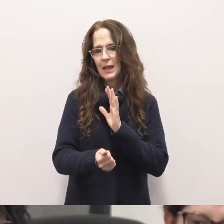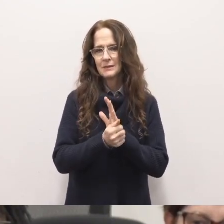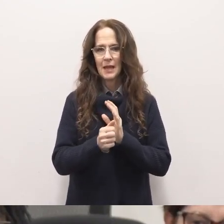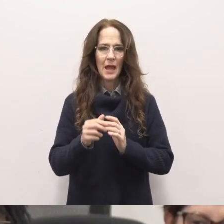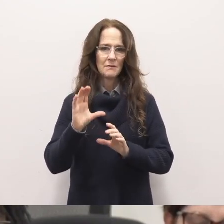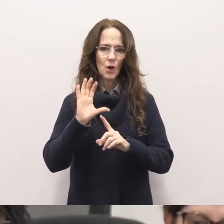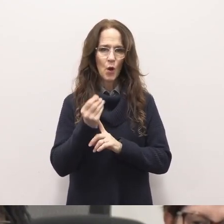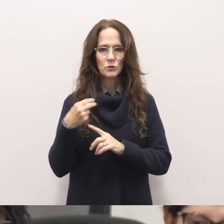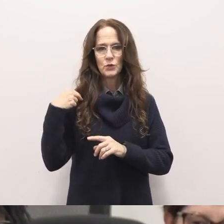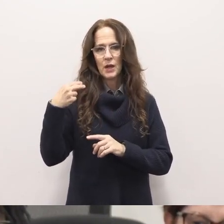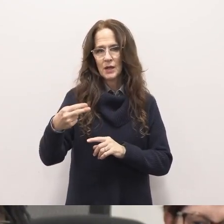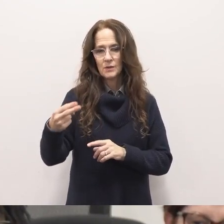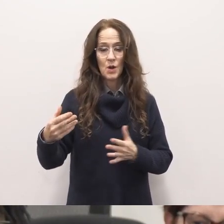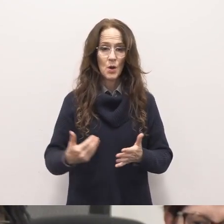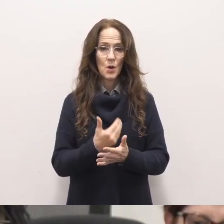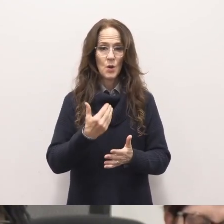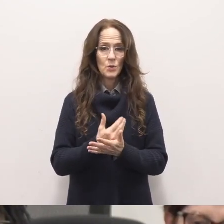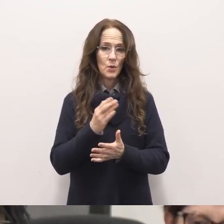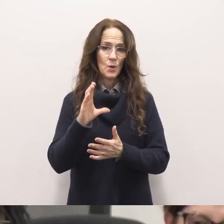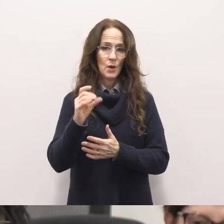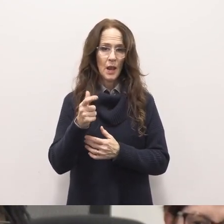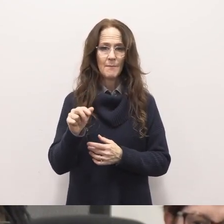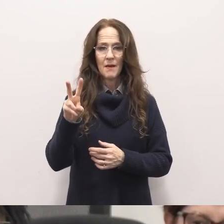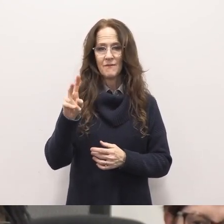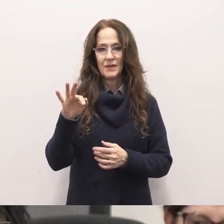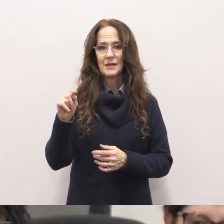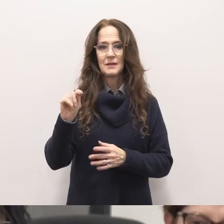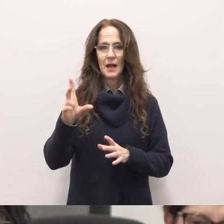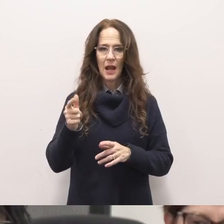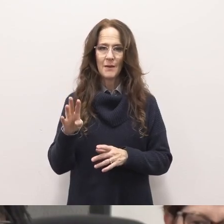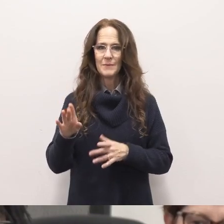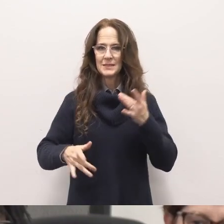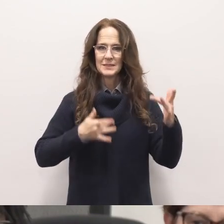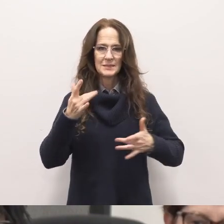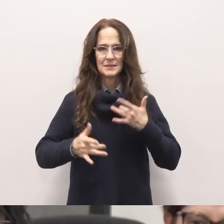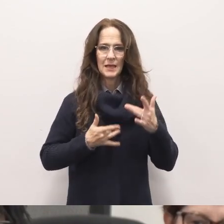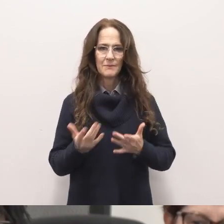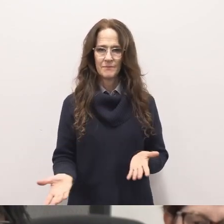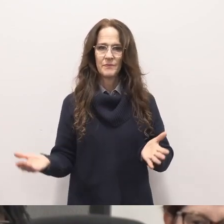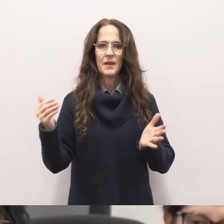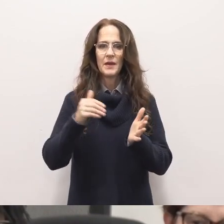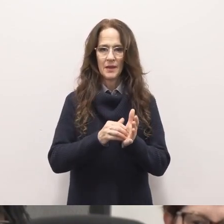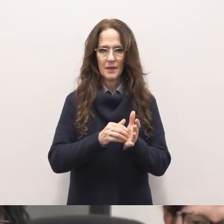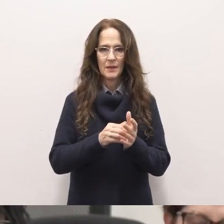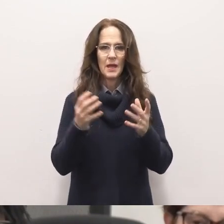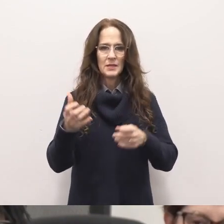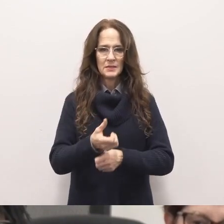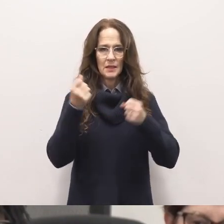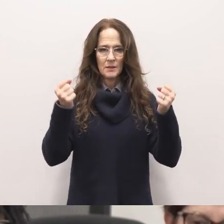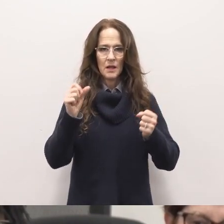A brand new club, the Viet Club, was created last year, and I'm excited to share that once again, they'll be celebrating a lunar year